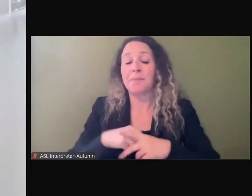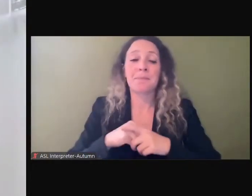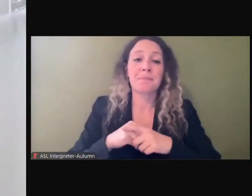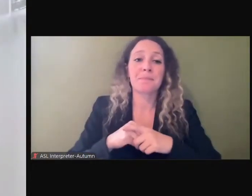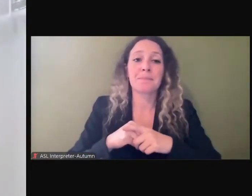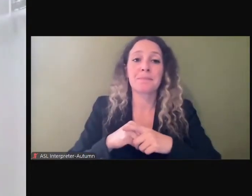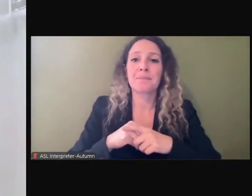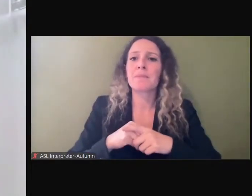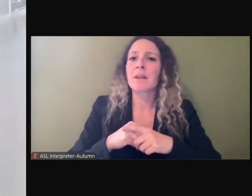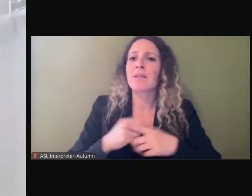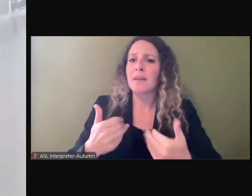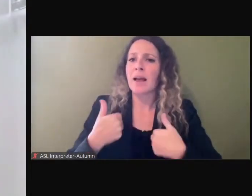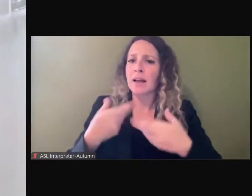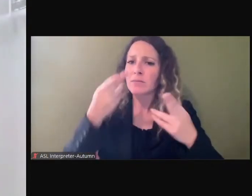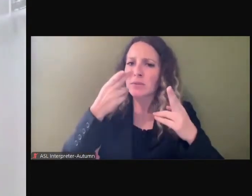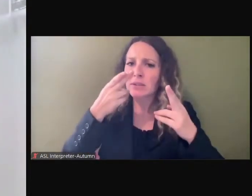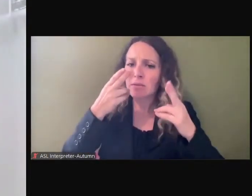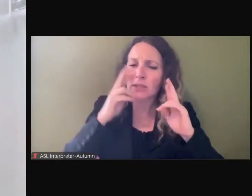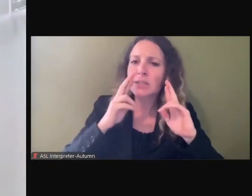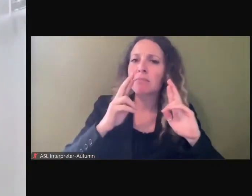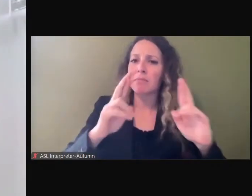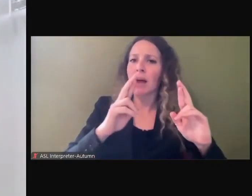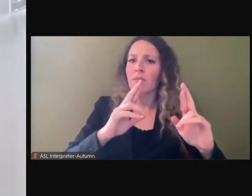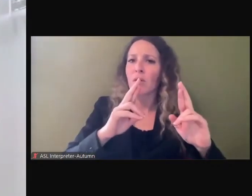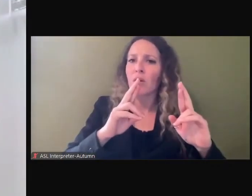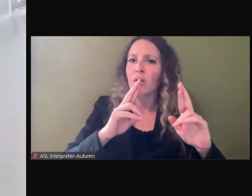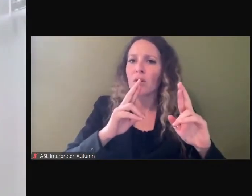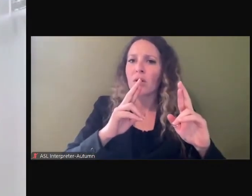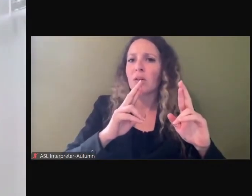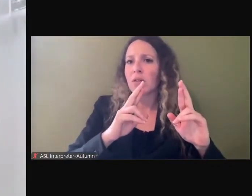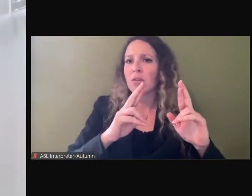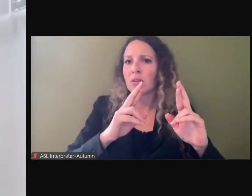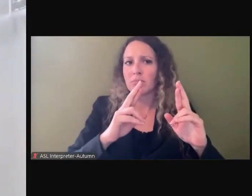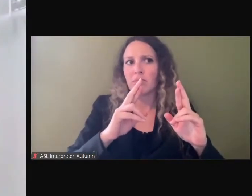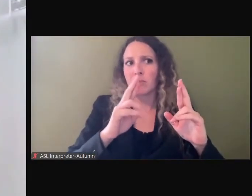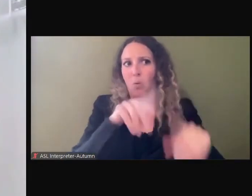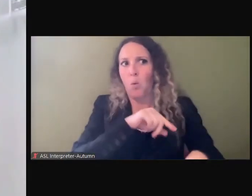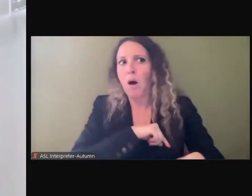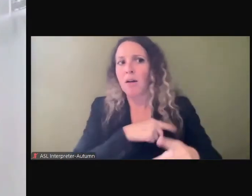upholds the dignity of every patient, particularly those with disabilities.